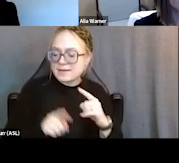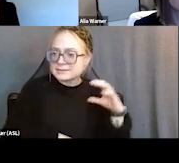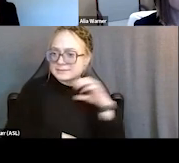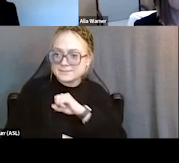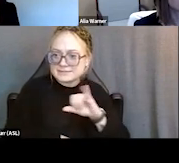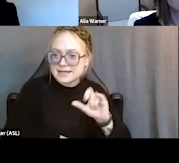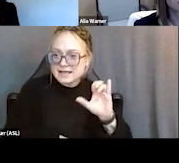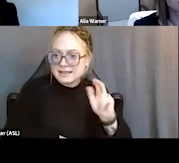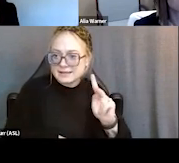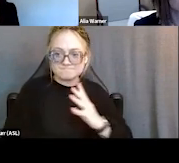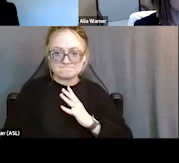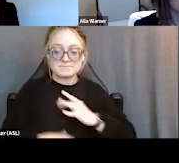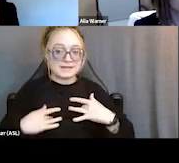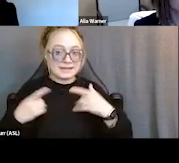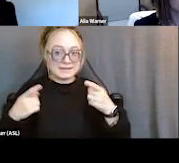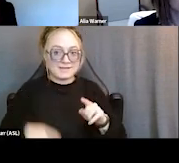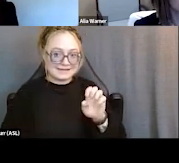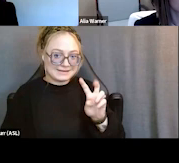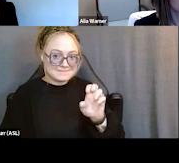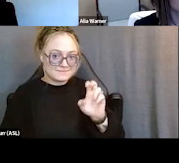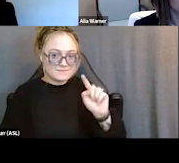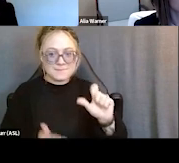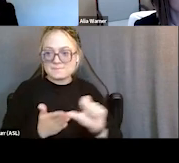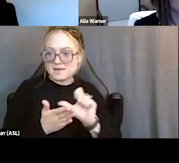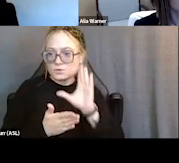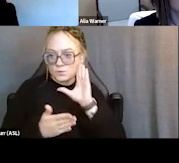go to the event page and we'll have that for you. We'll make sure that you get your certificate